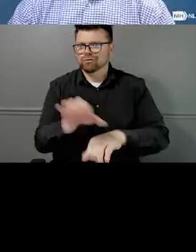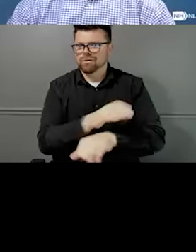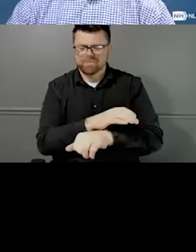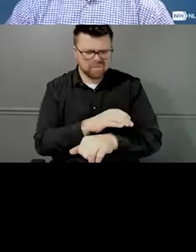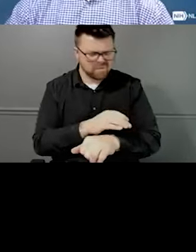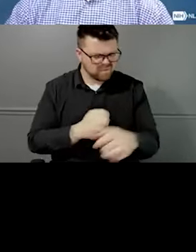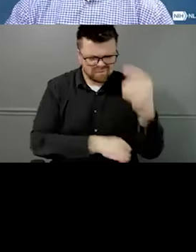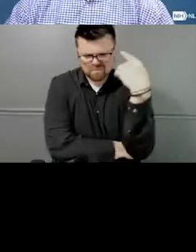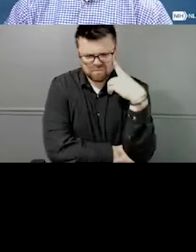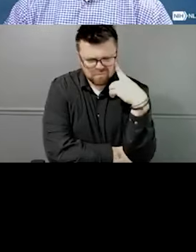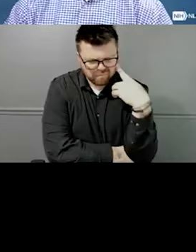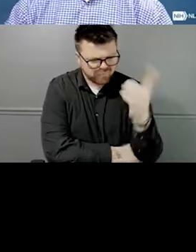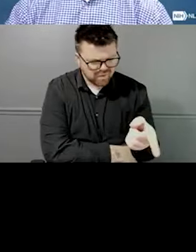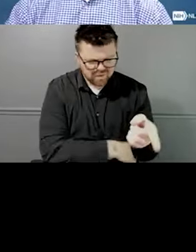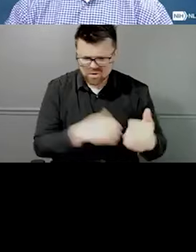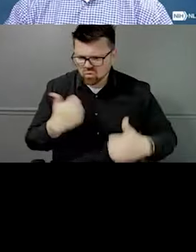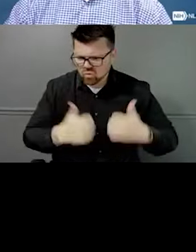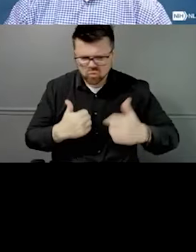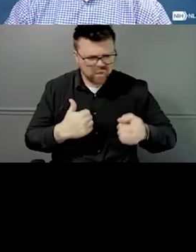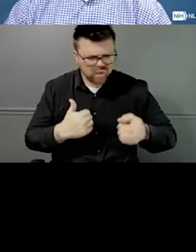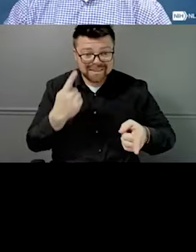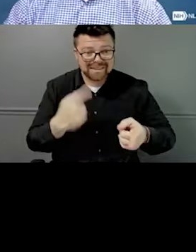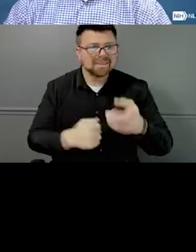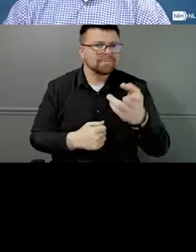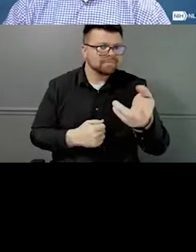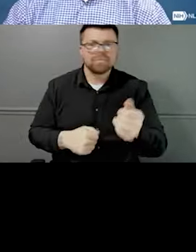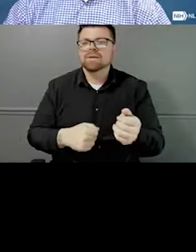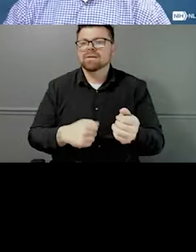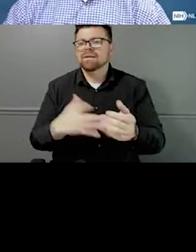simply look at the footer of your PDF documents.